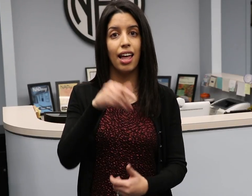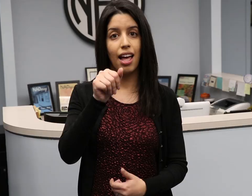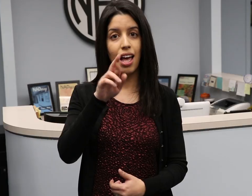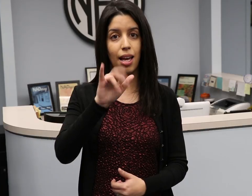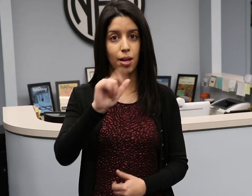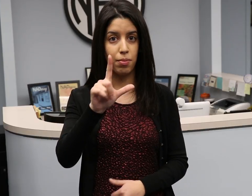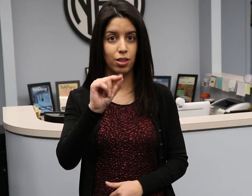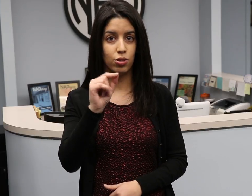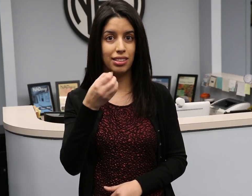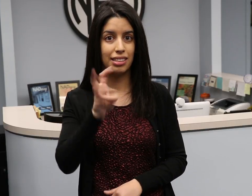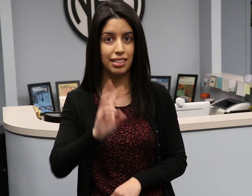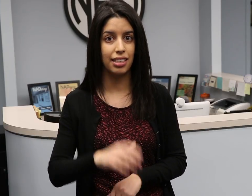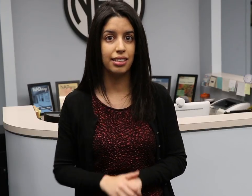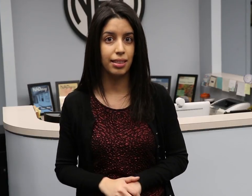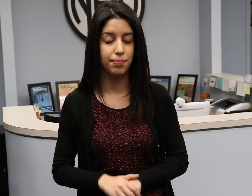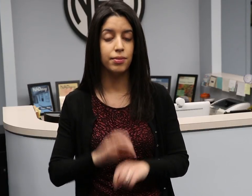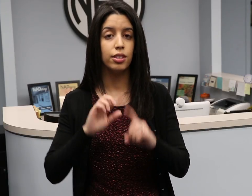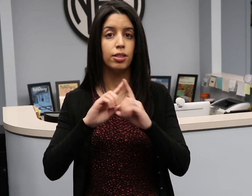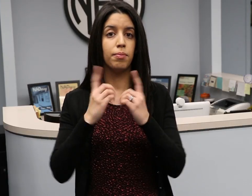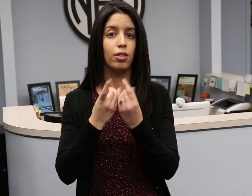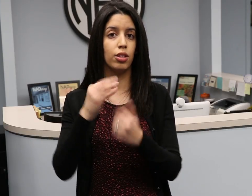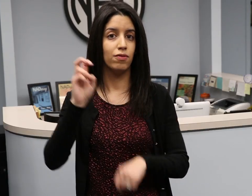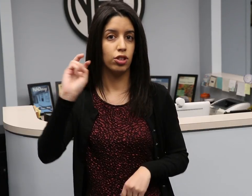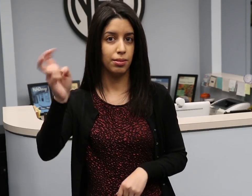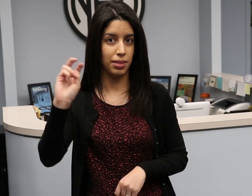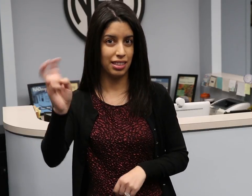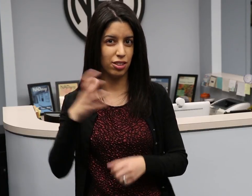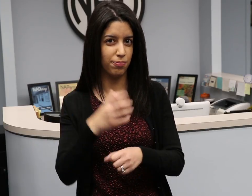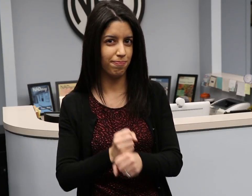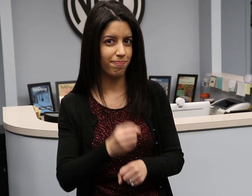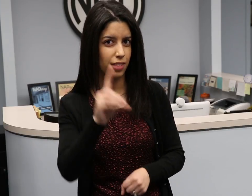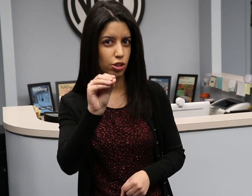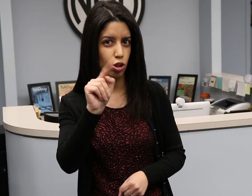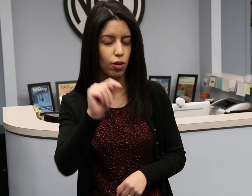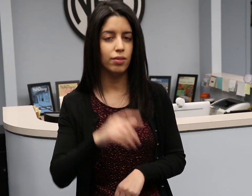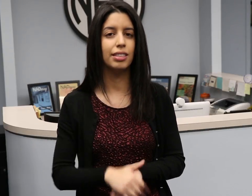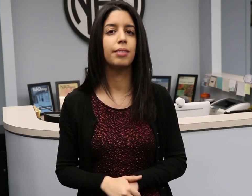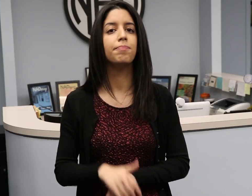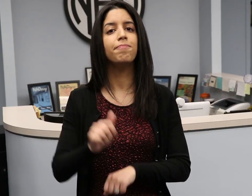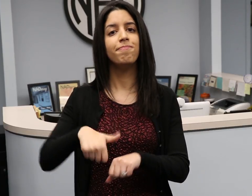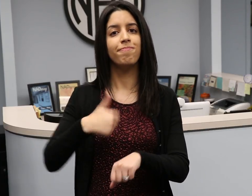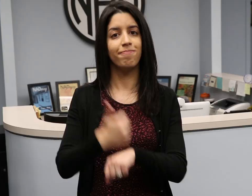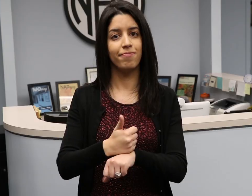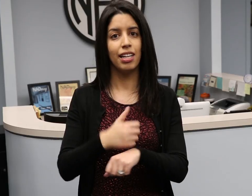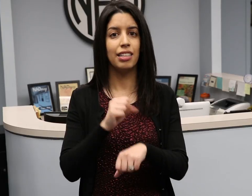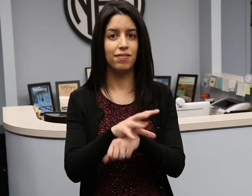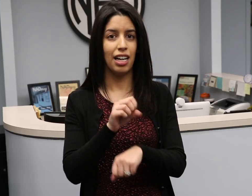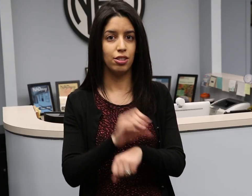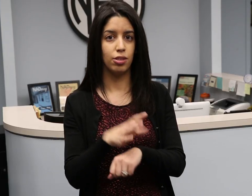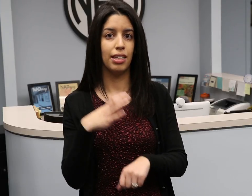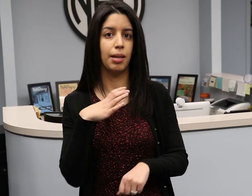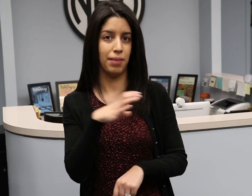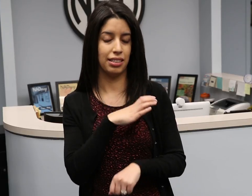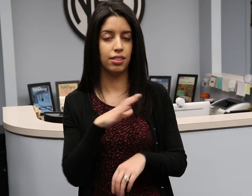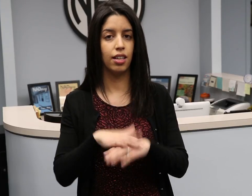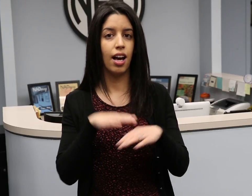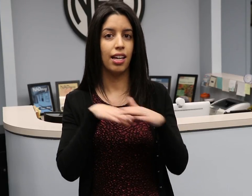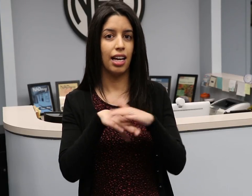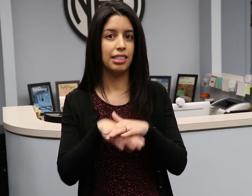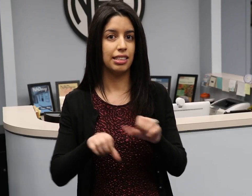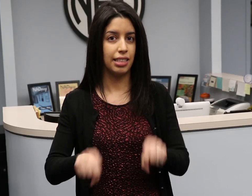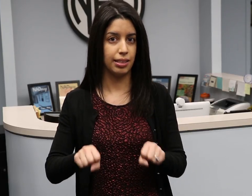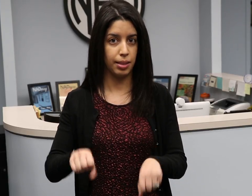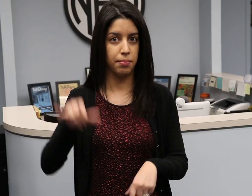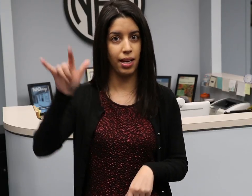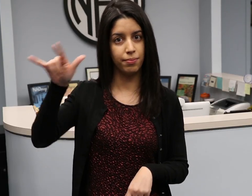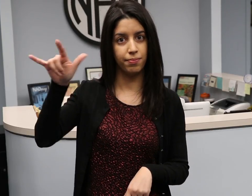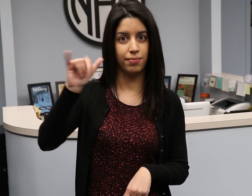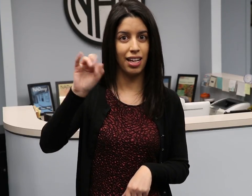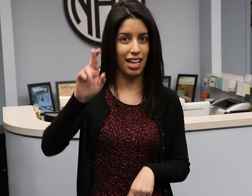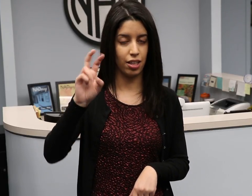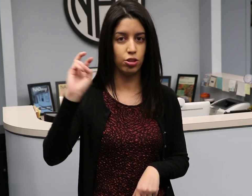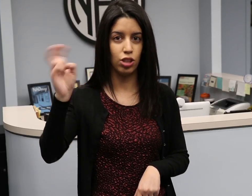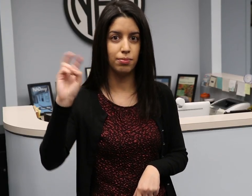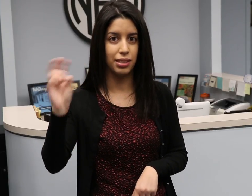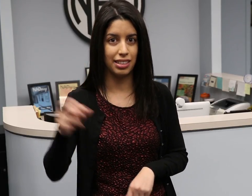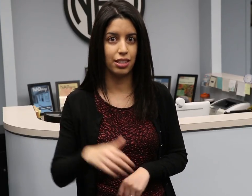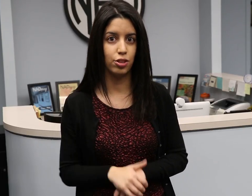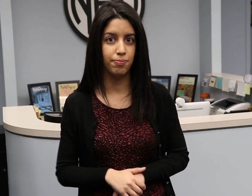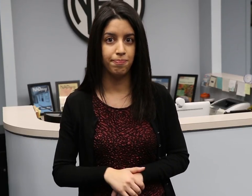In April 2016, the Department of Transportation (DOT) established the Advisory Committee on Accessible Air Transportation.